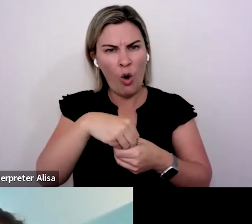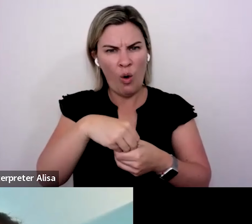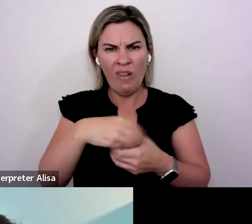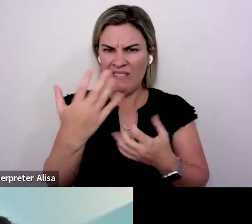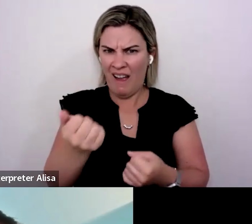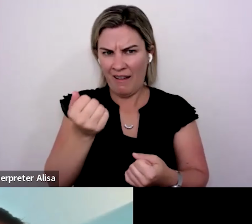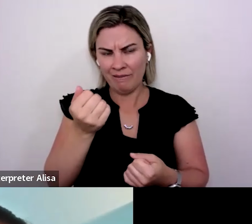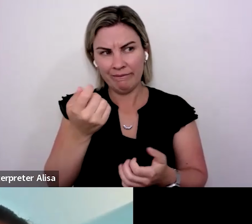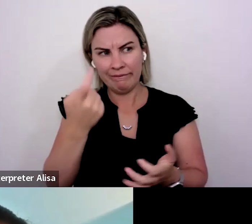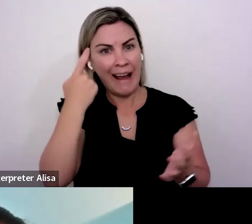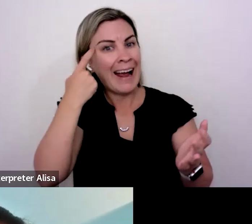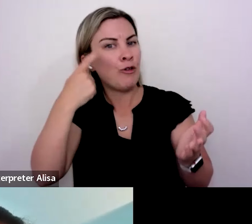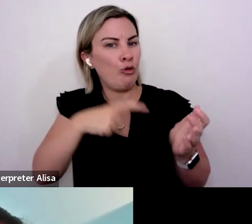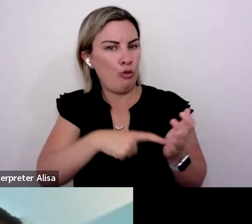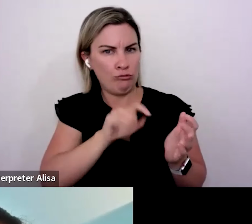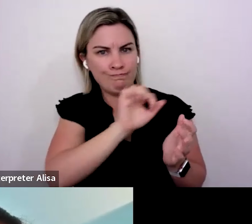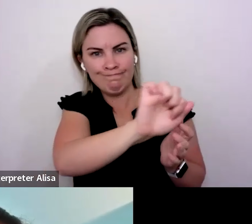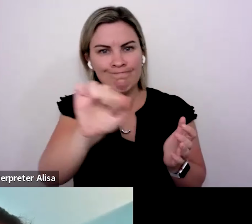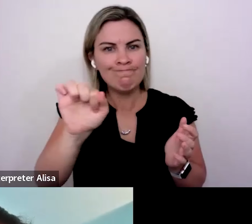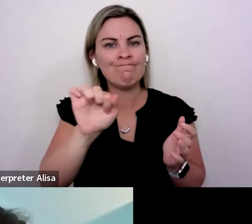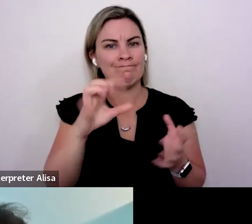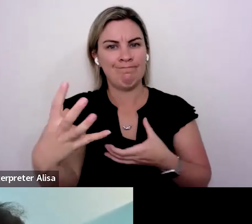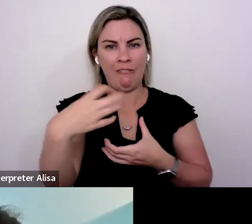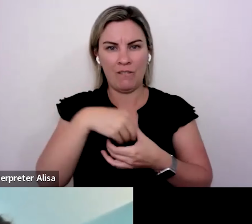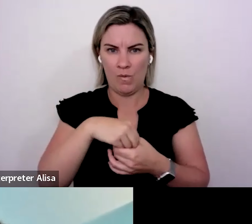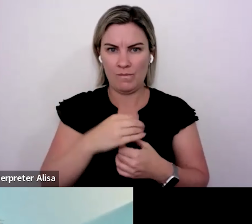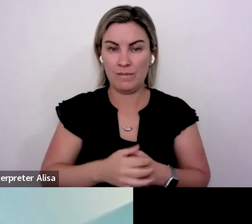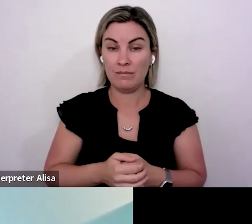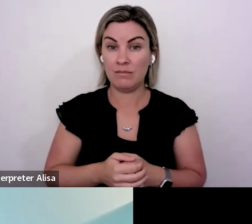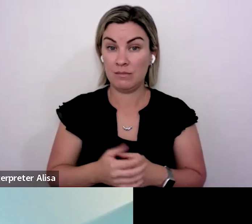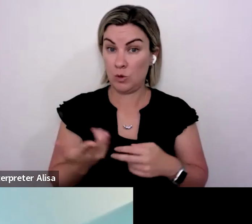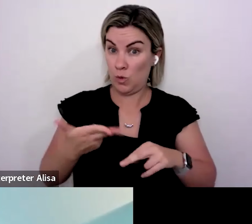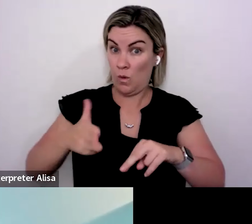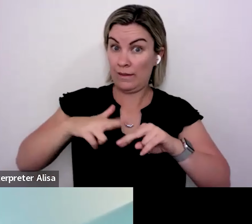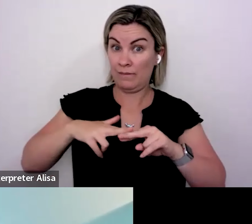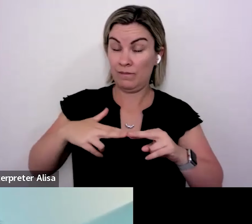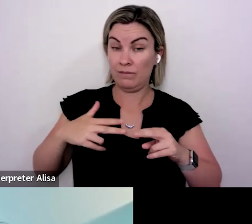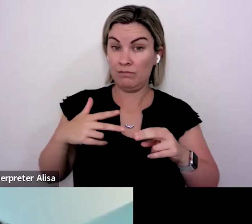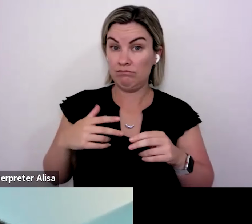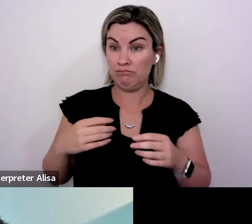And if there is any commercialisation or funding, for example,